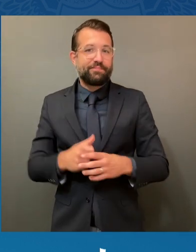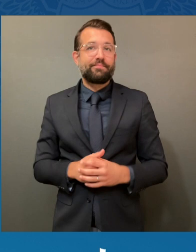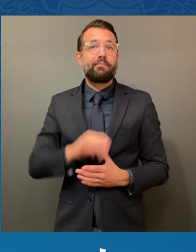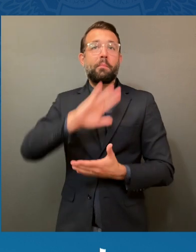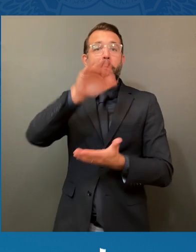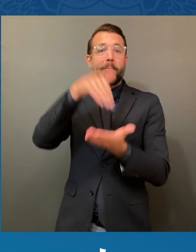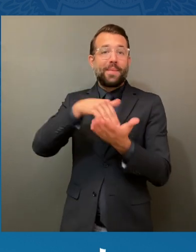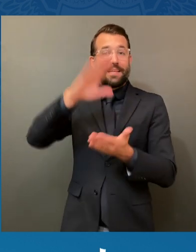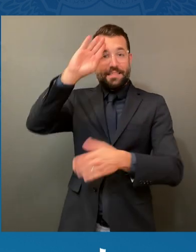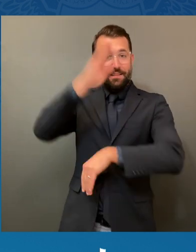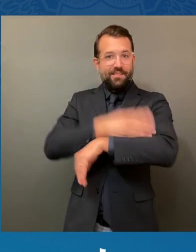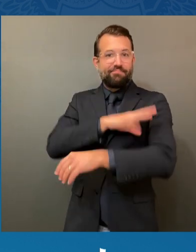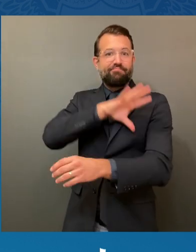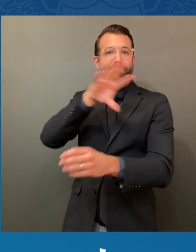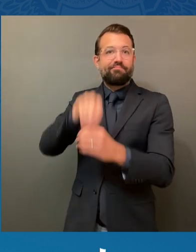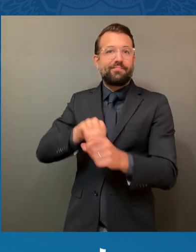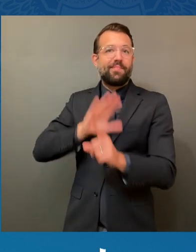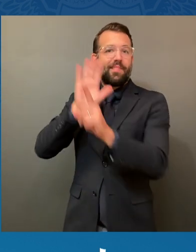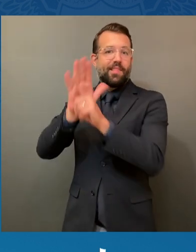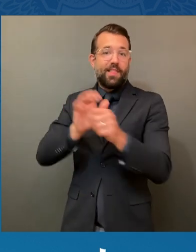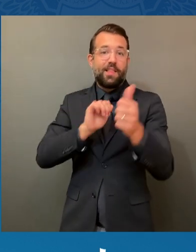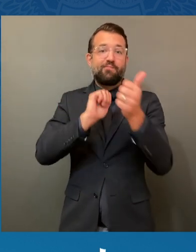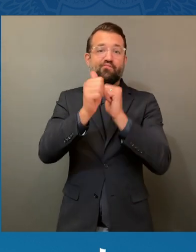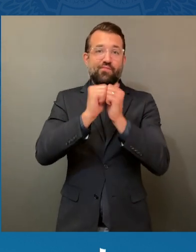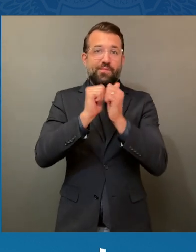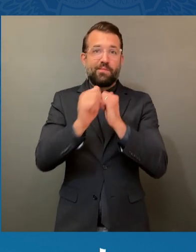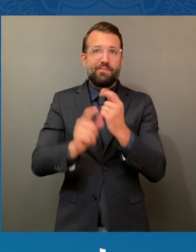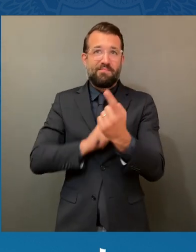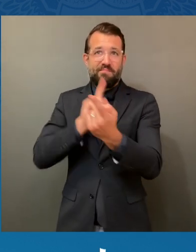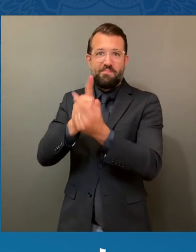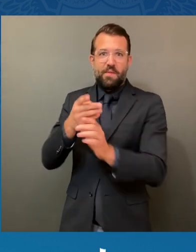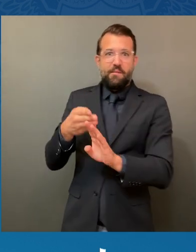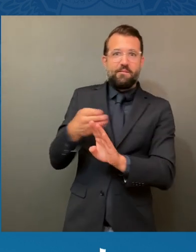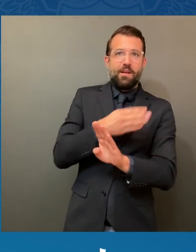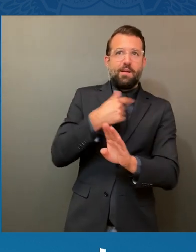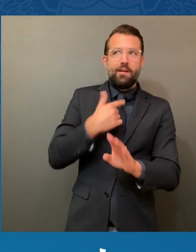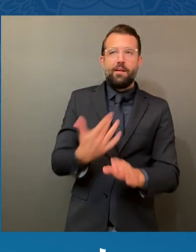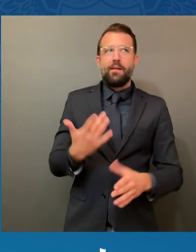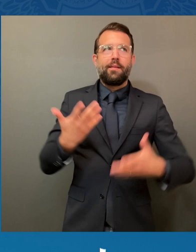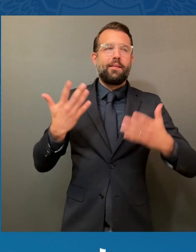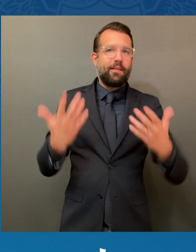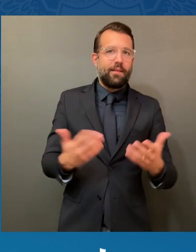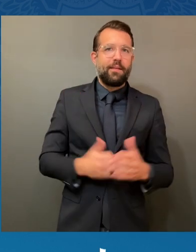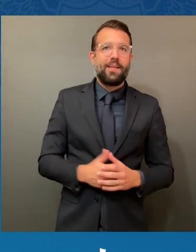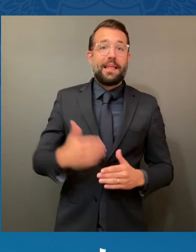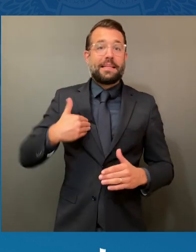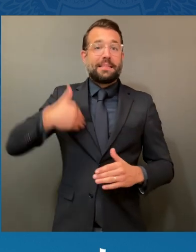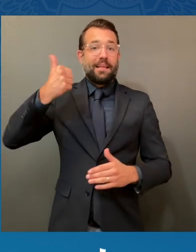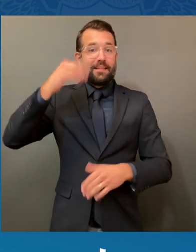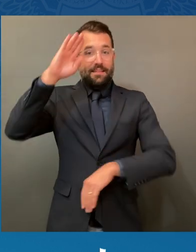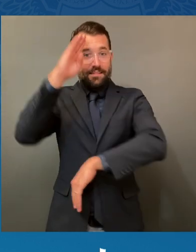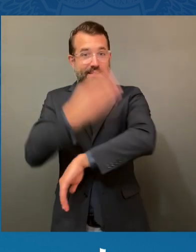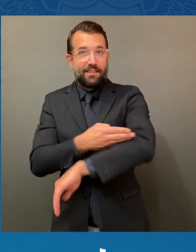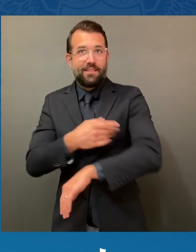So we'll figure that out. And my youngest son got to watch her. And soon to be Justice Anthony Brown